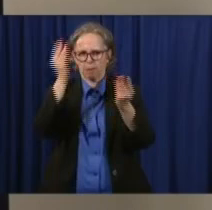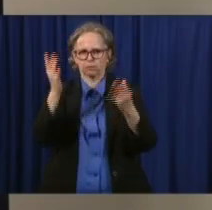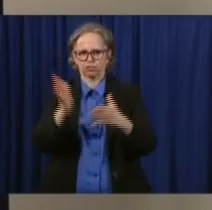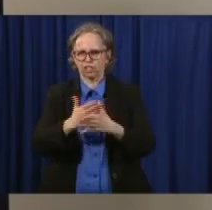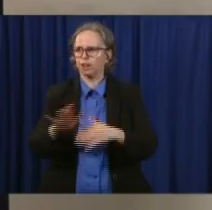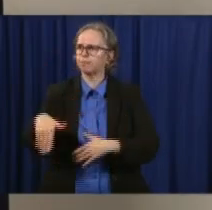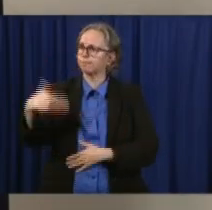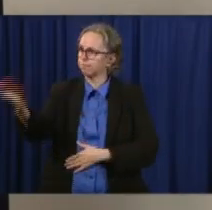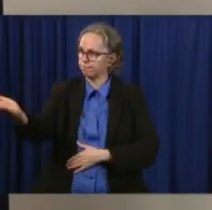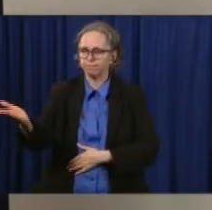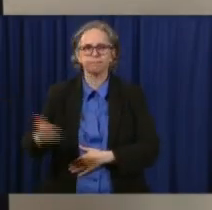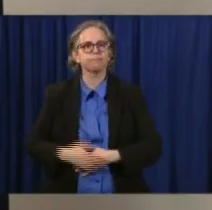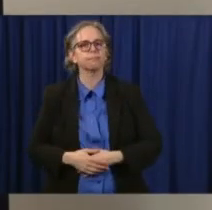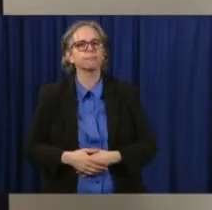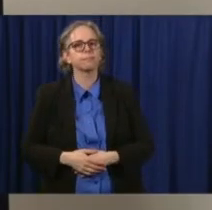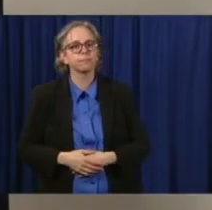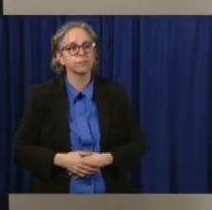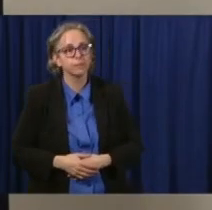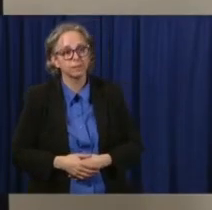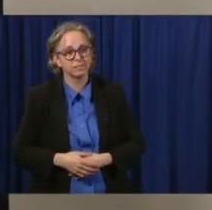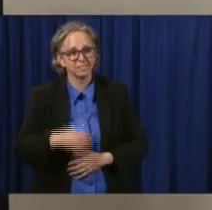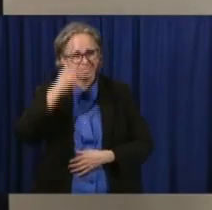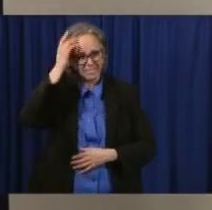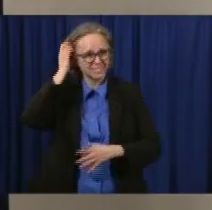00 AM UNTIL THE